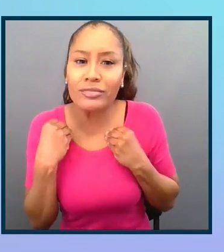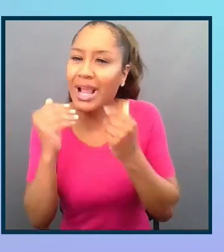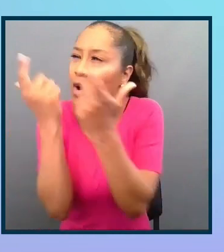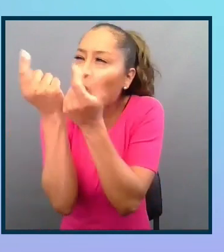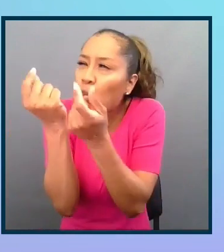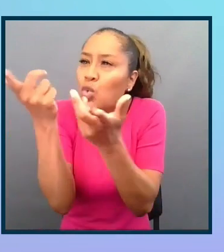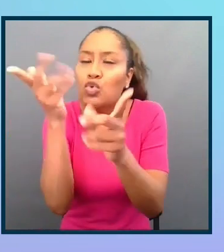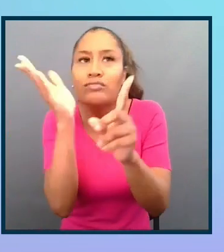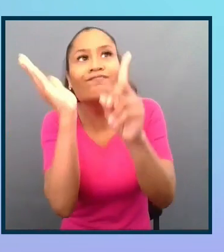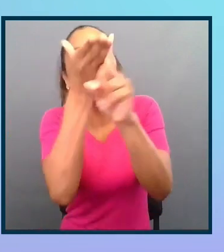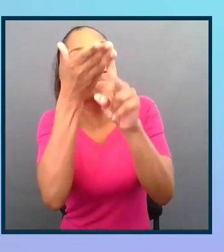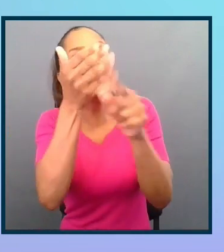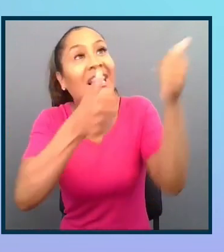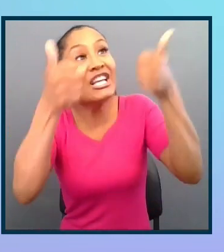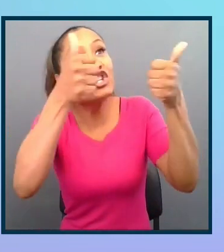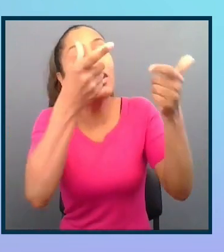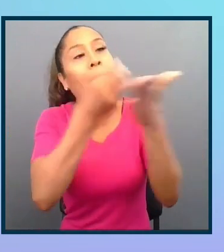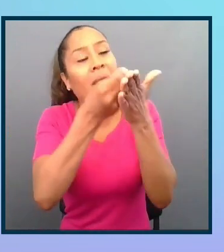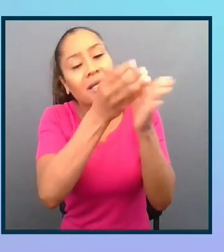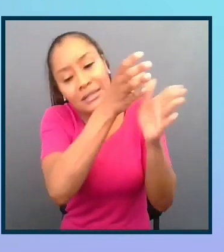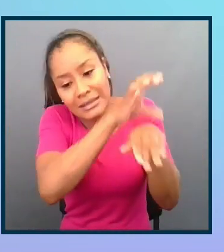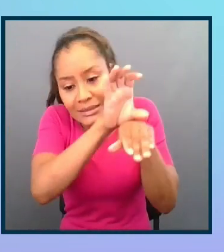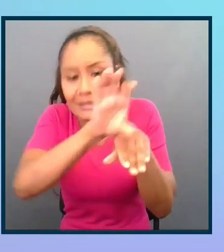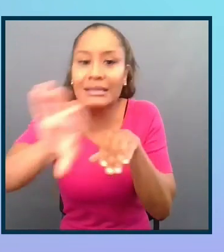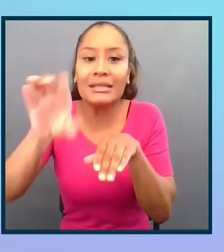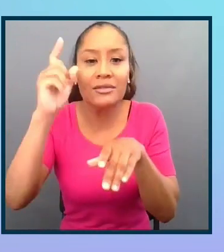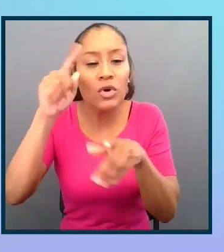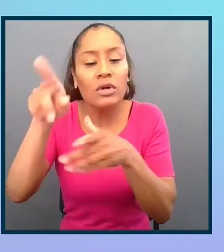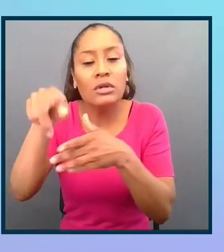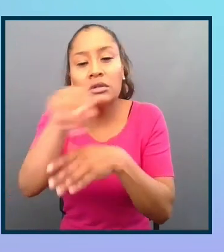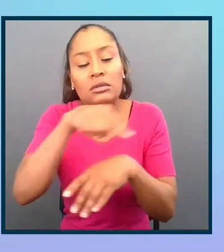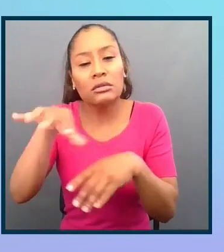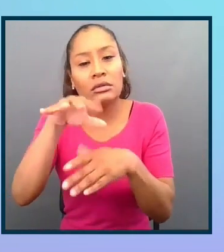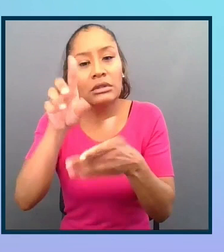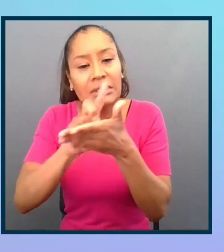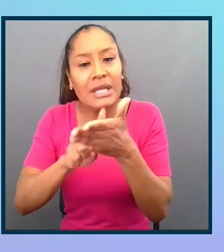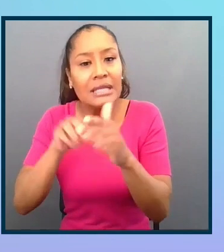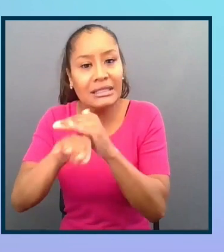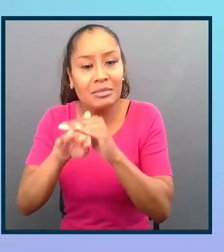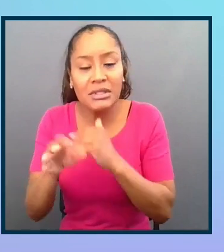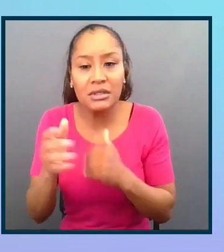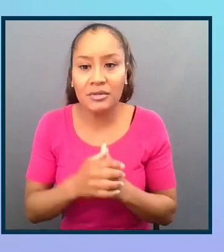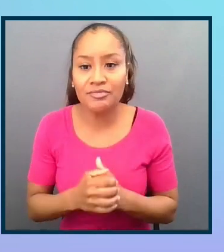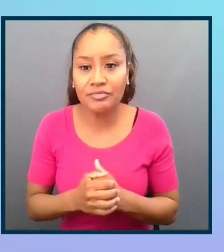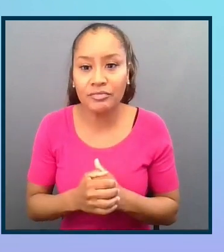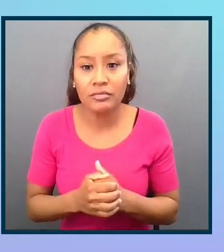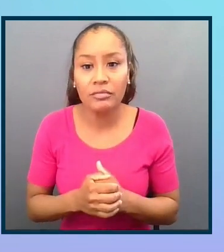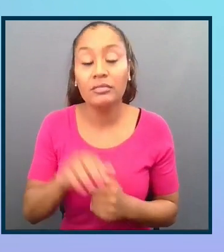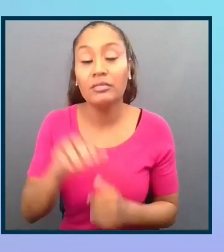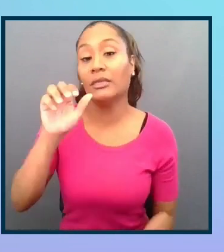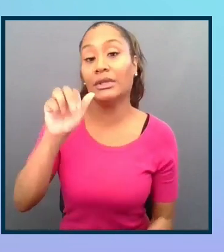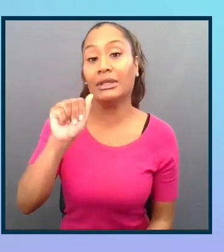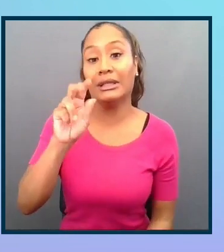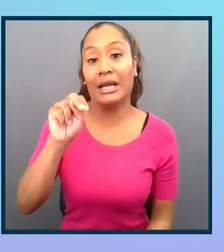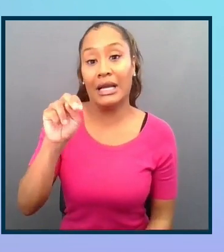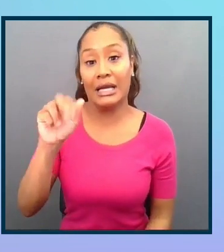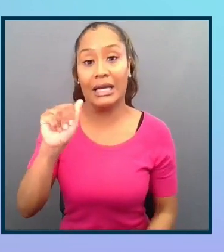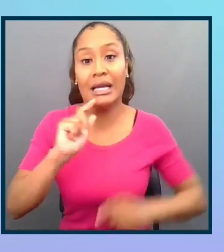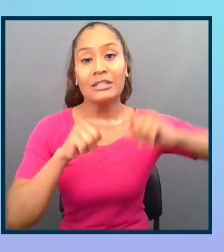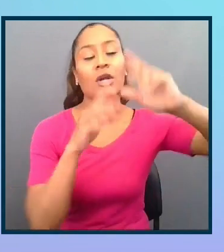to allocate resources towards accessibility designers? Well, (clears throat) I think, it always,